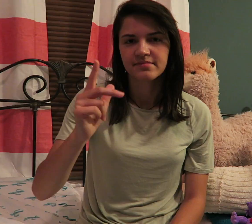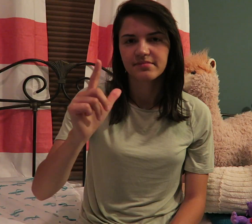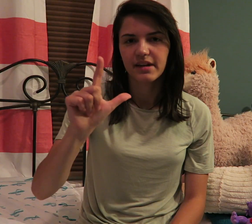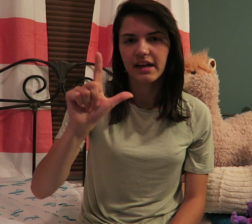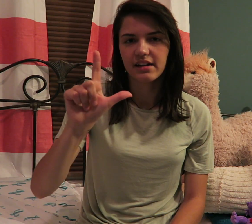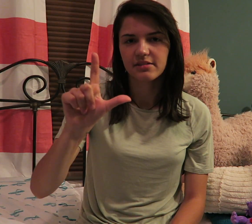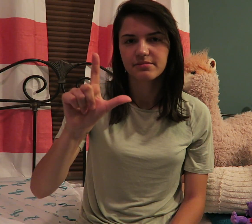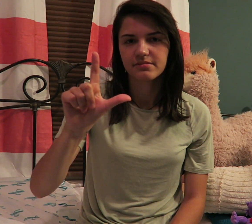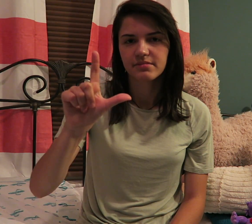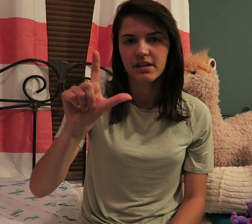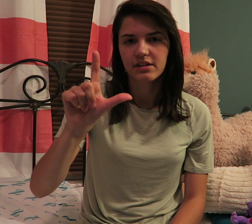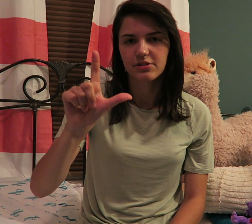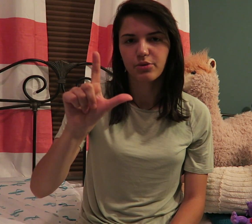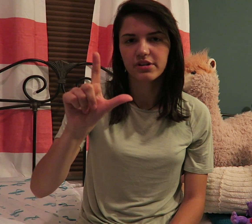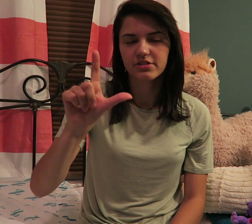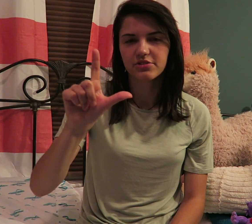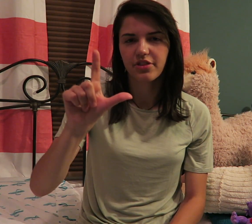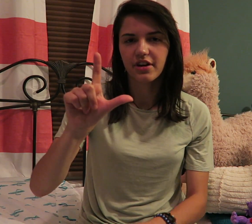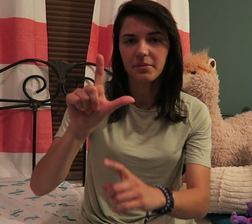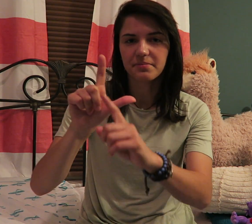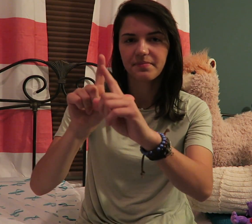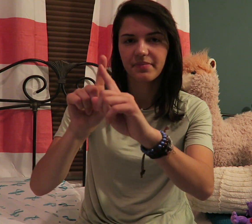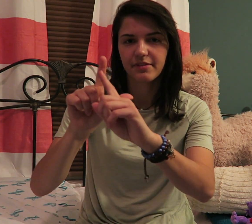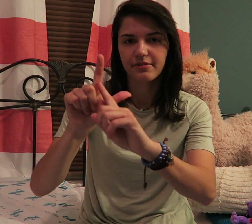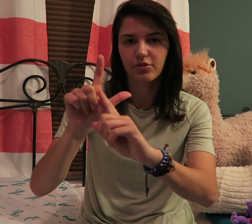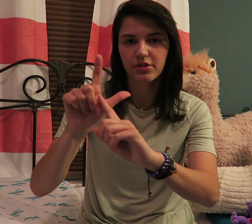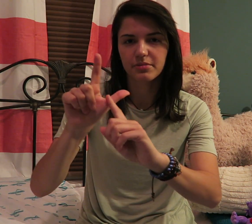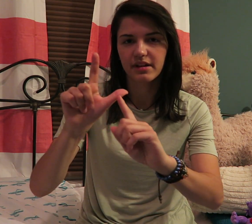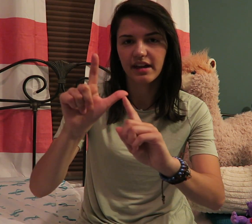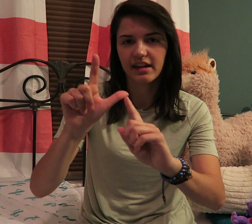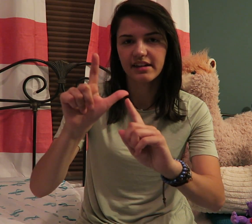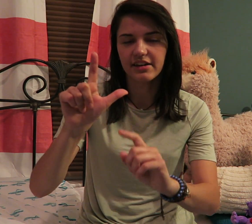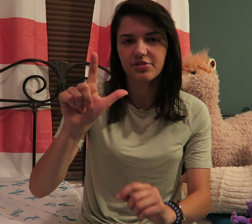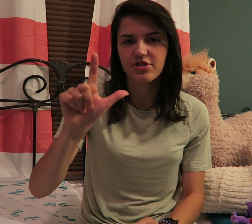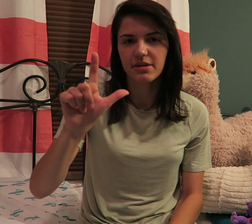L - your pointer and your thumb form an L shape